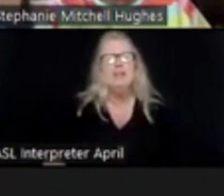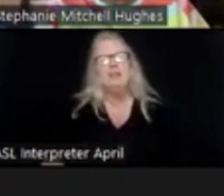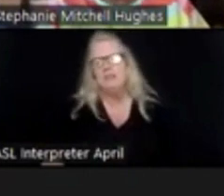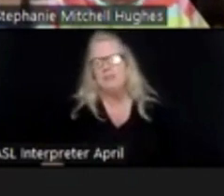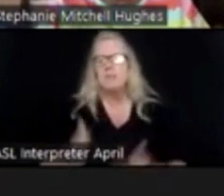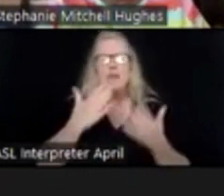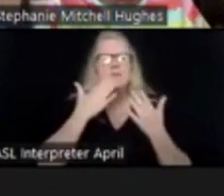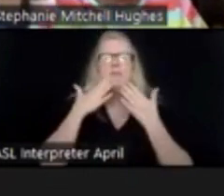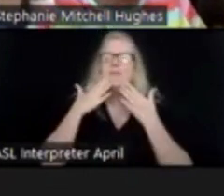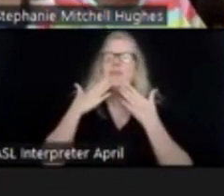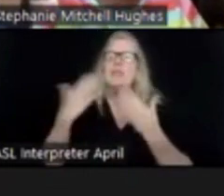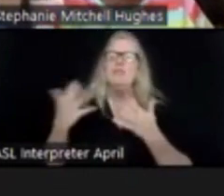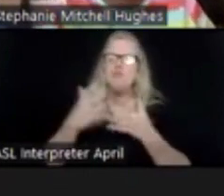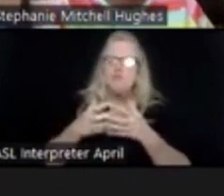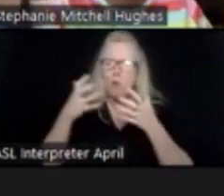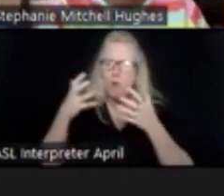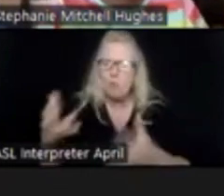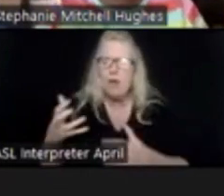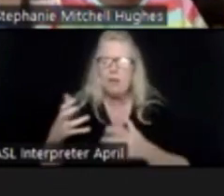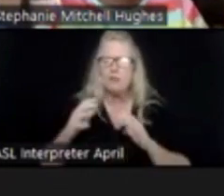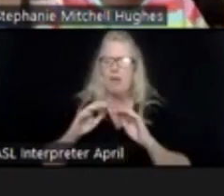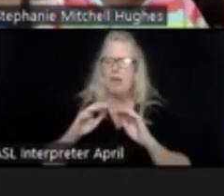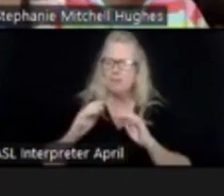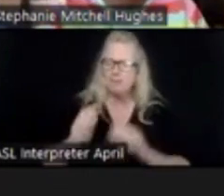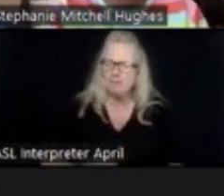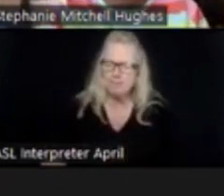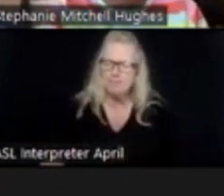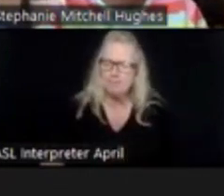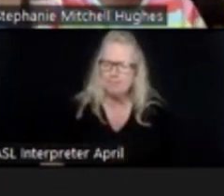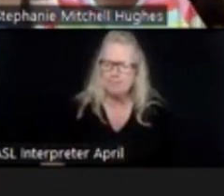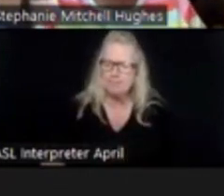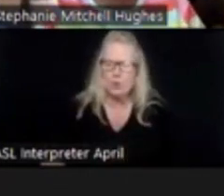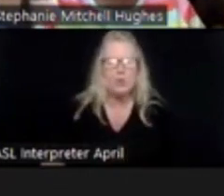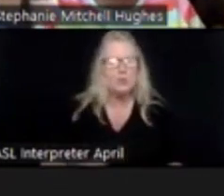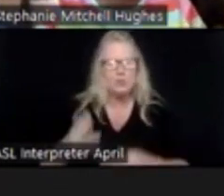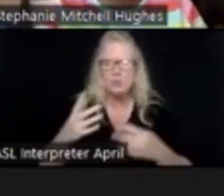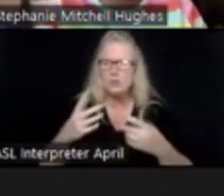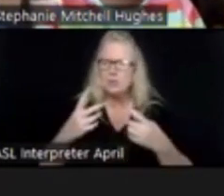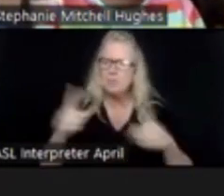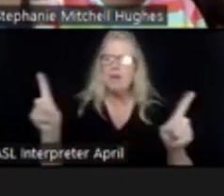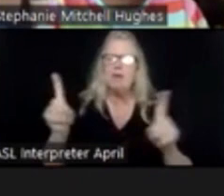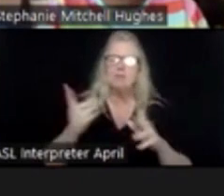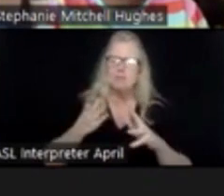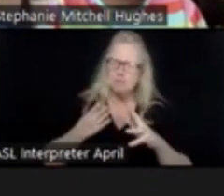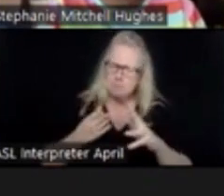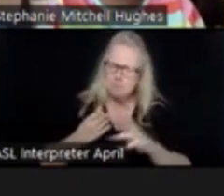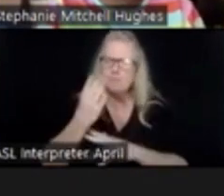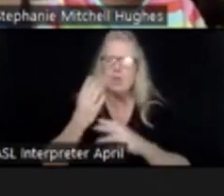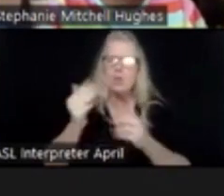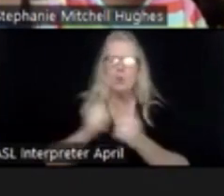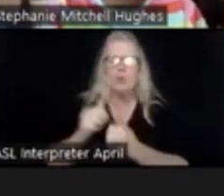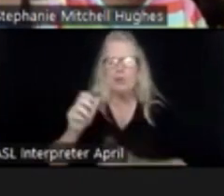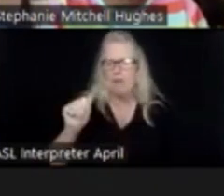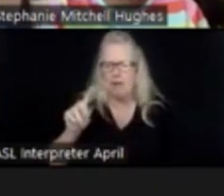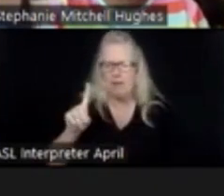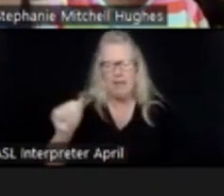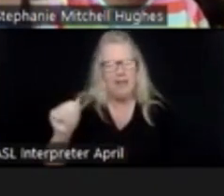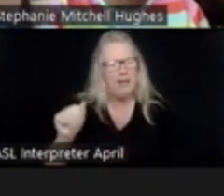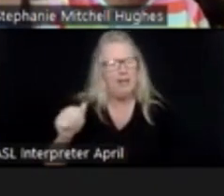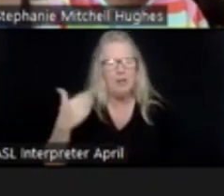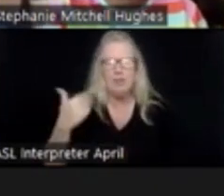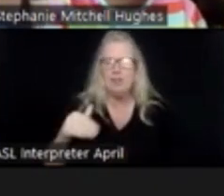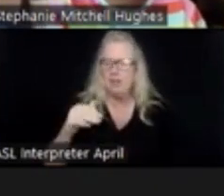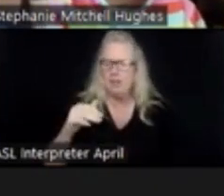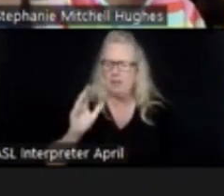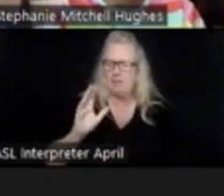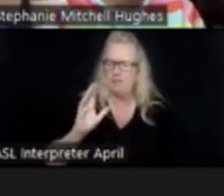THE WAY THAT WE BROKE ENORMOUS GROUND WITH THE ADA IS REALLY WITH THE LEADERSHIP